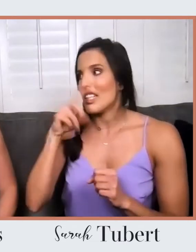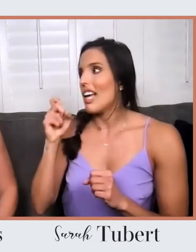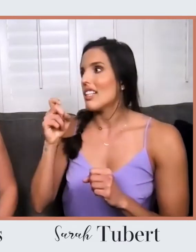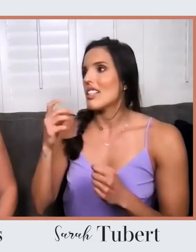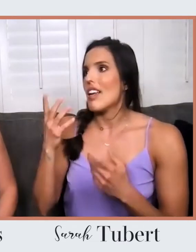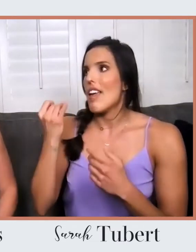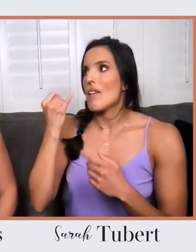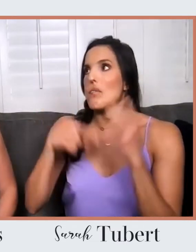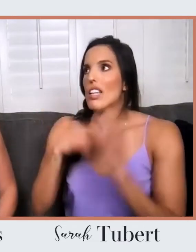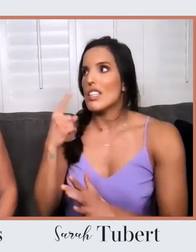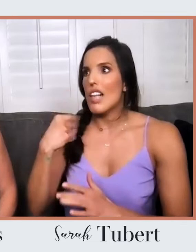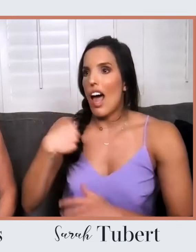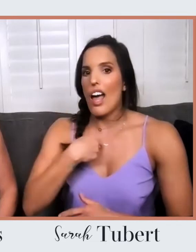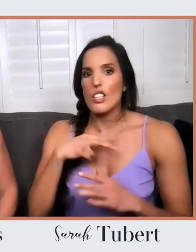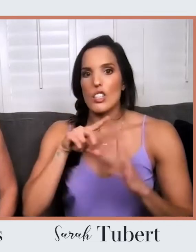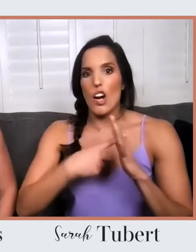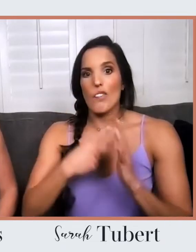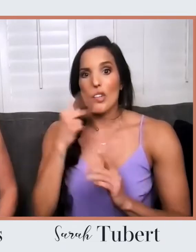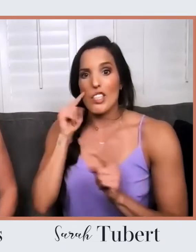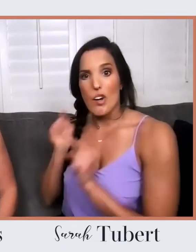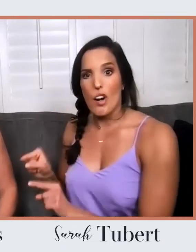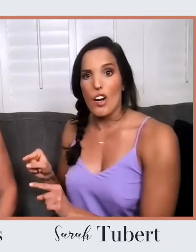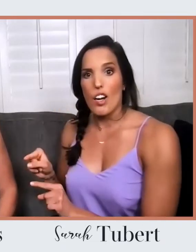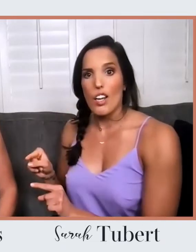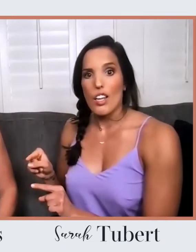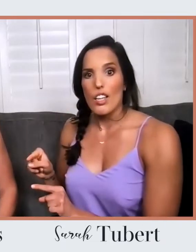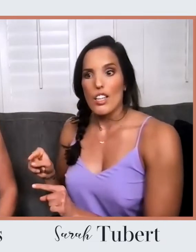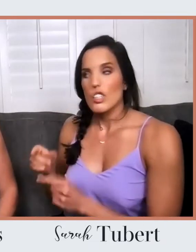Because once I start voicing for her,